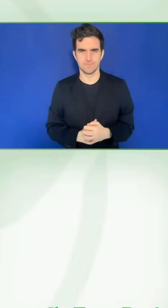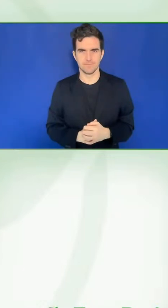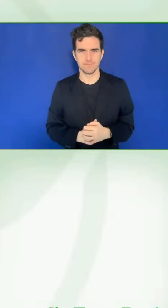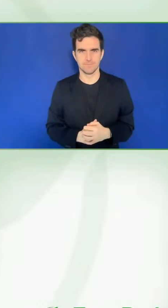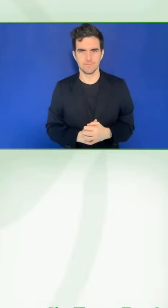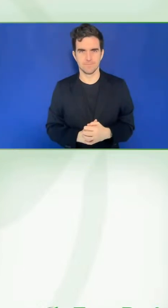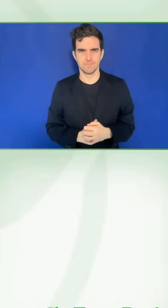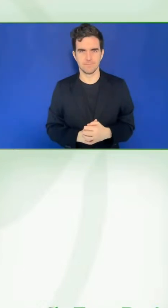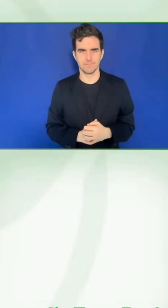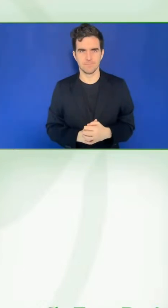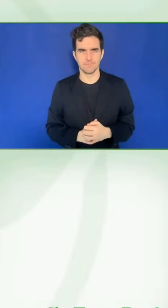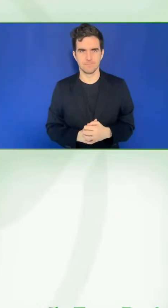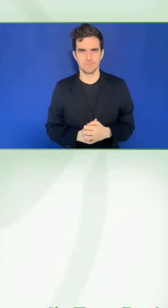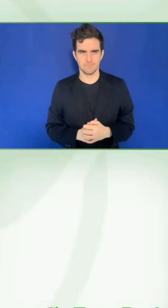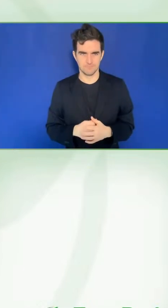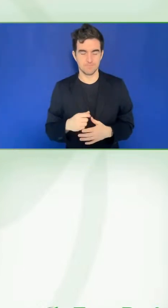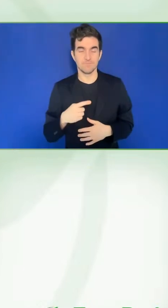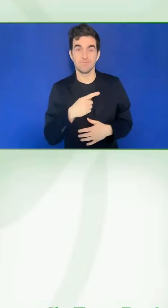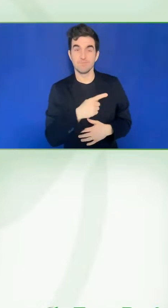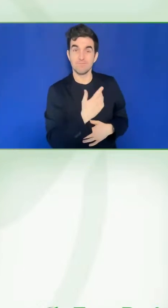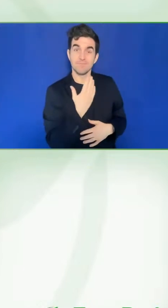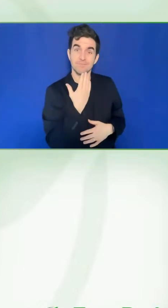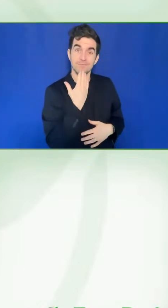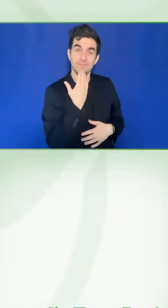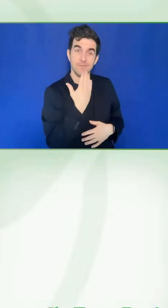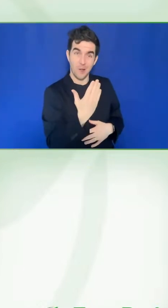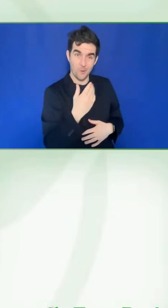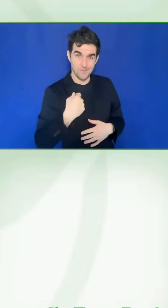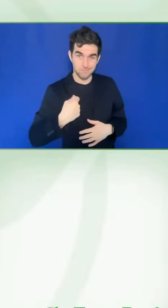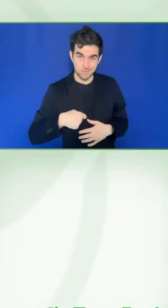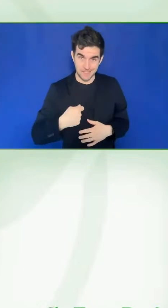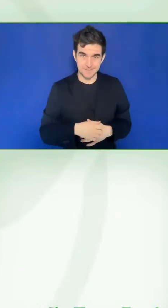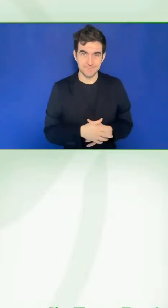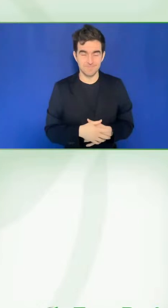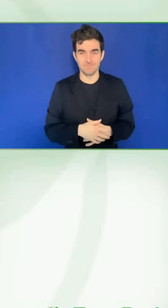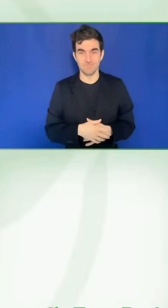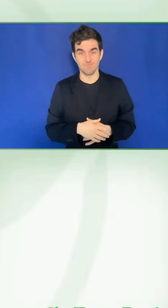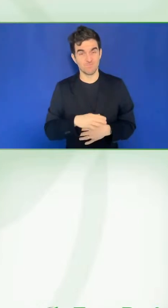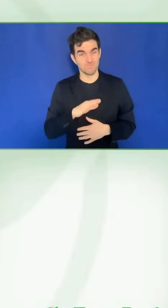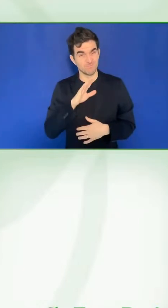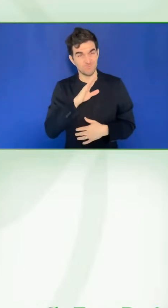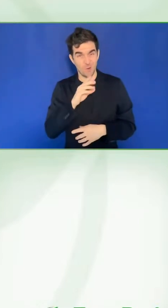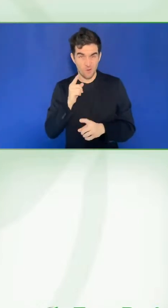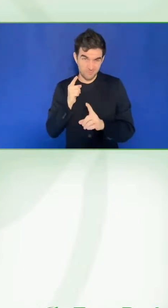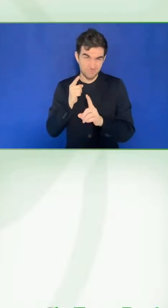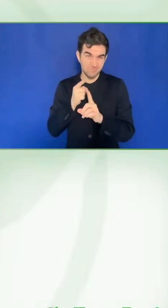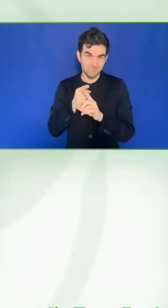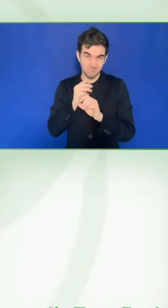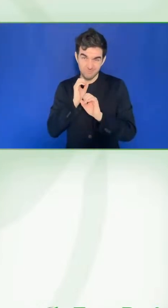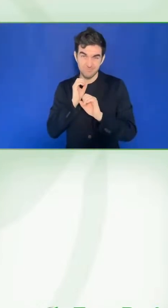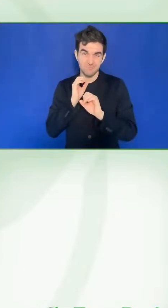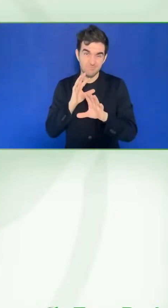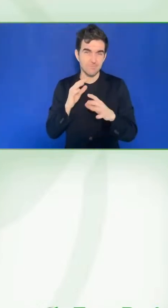at the forefront of technological innovation, and it aims to maximise the social benefits of these new technologies.